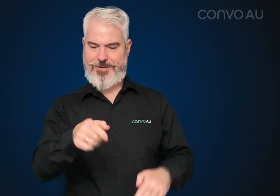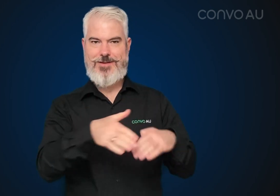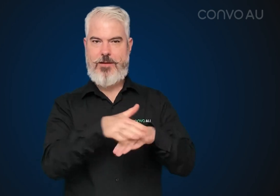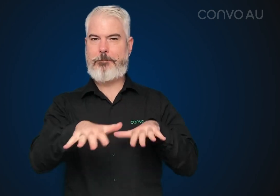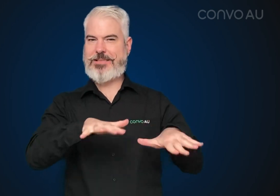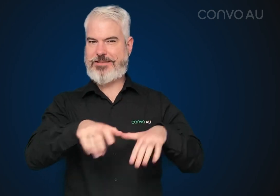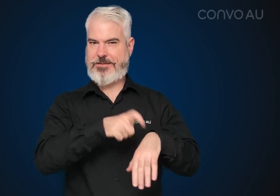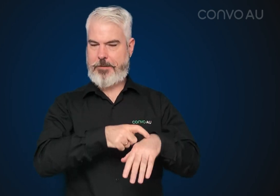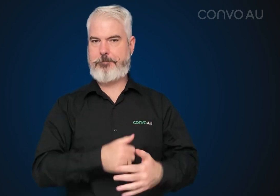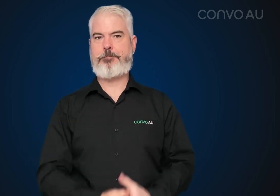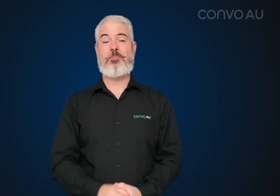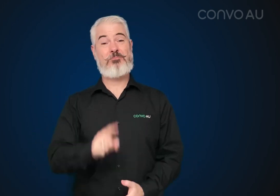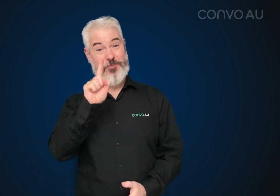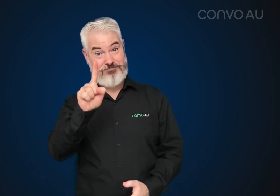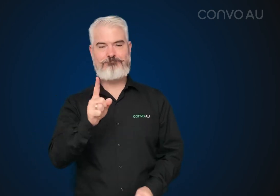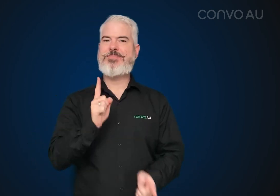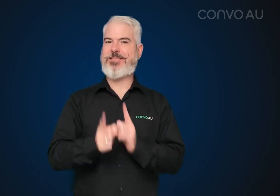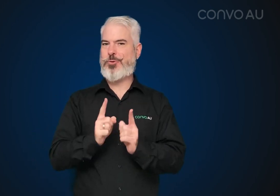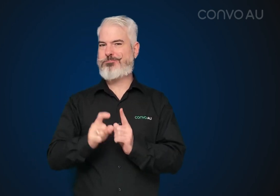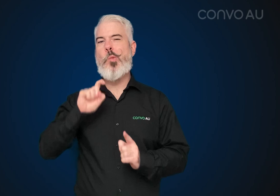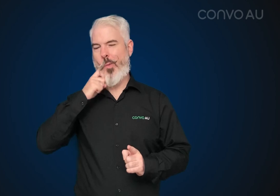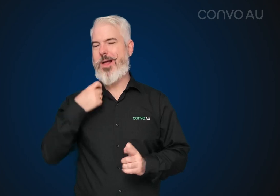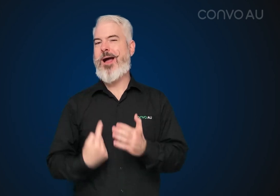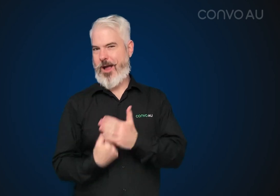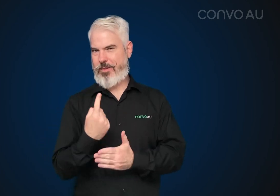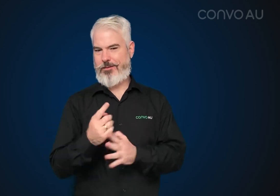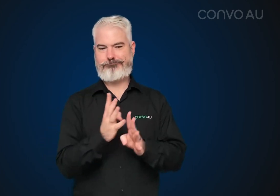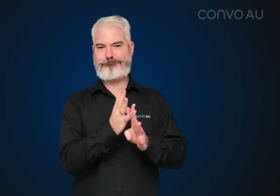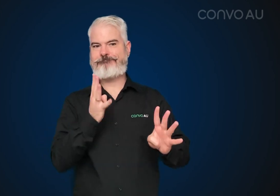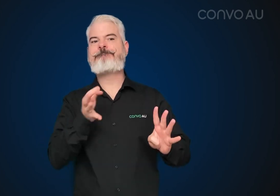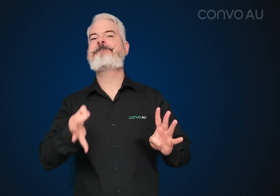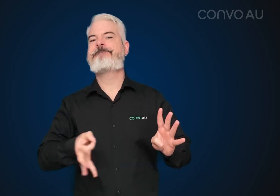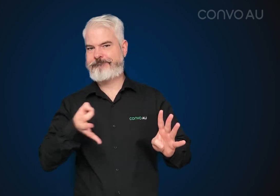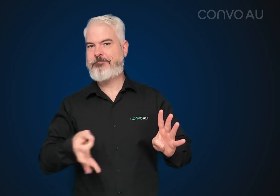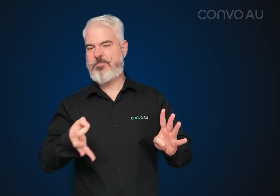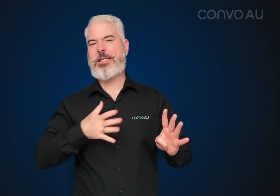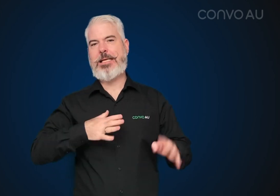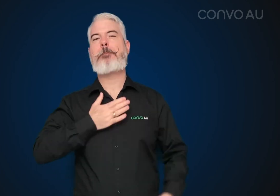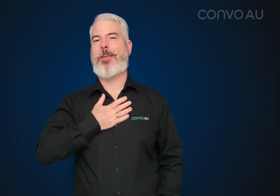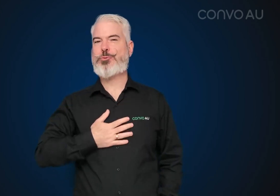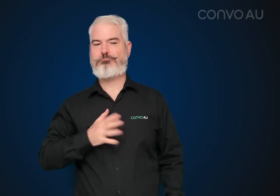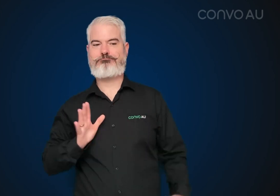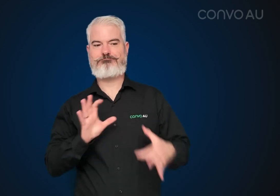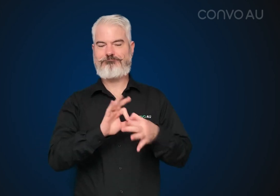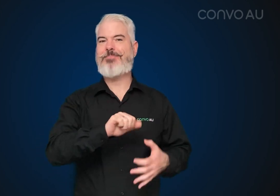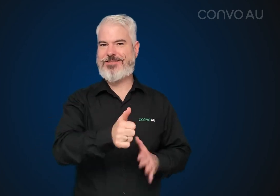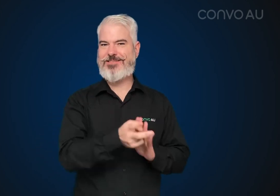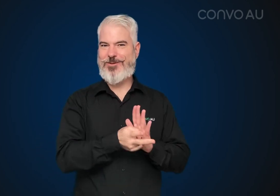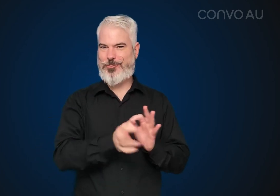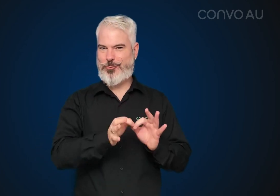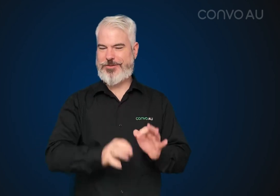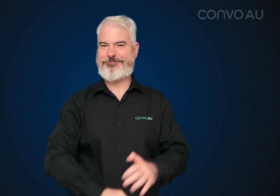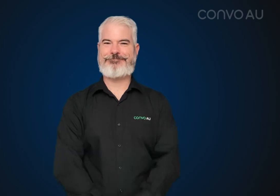to cover the number of calls but sometimes people will be waiting in our queue for the next available Video Interpreter.